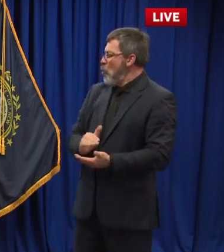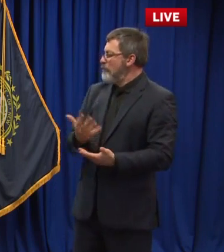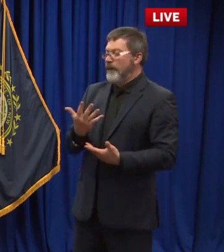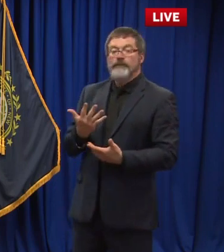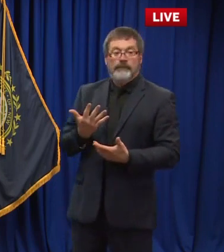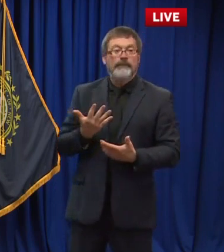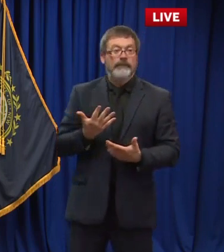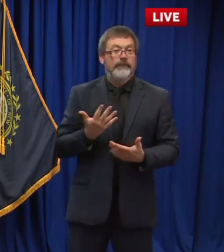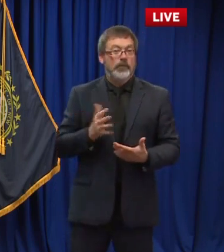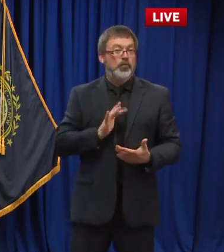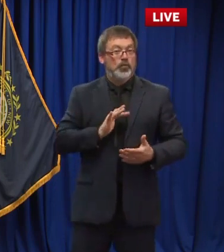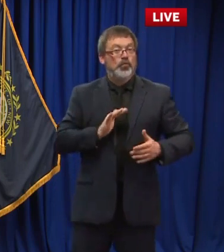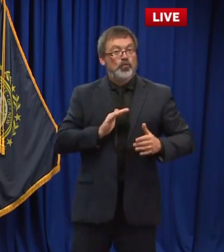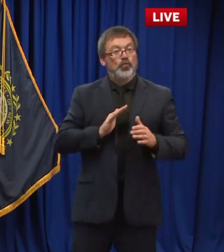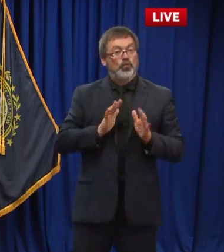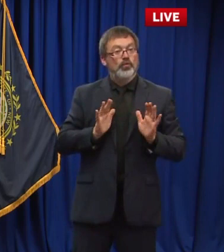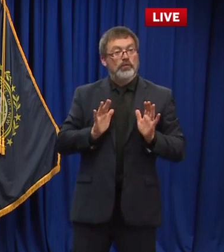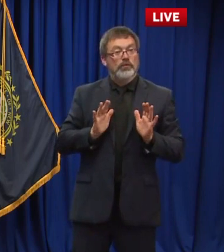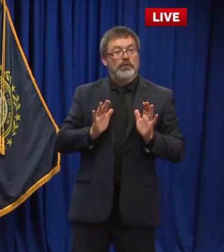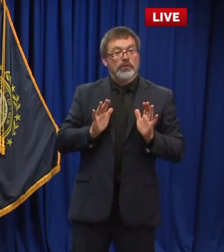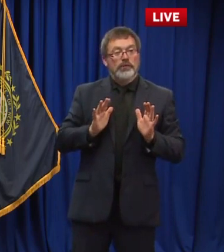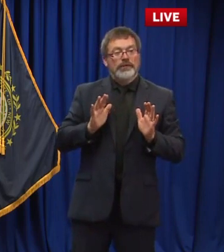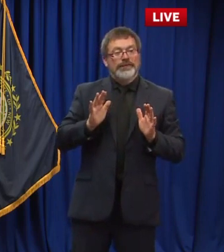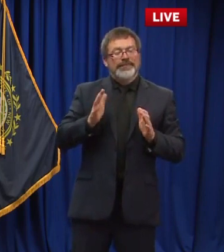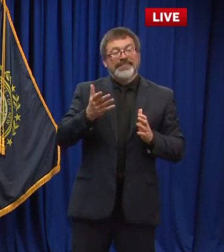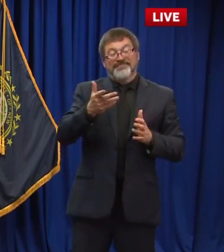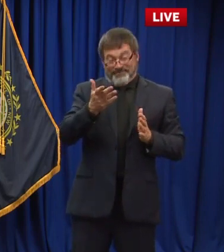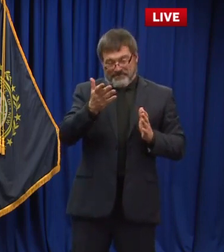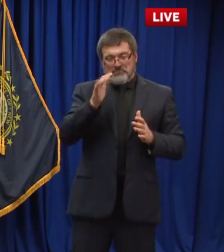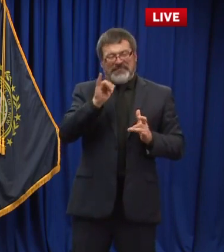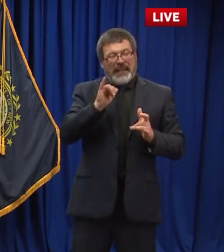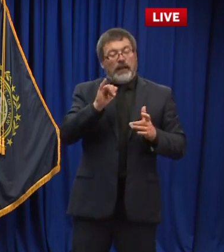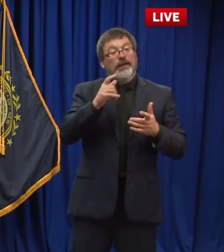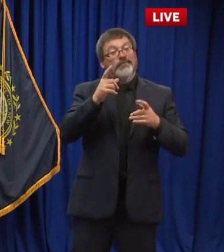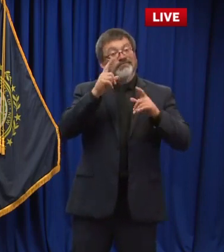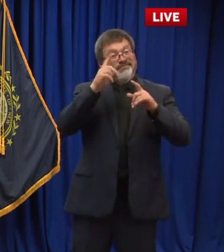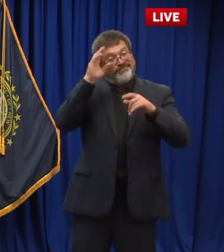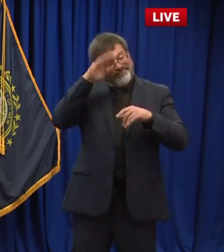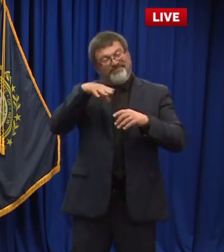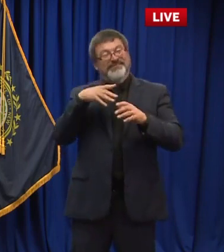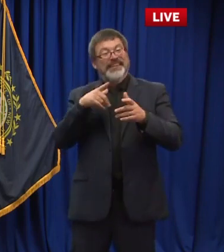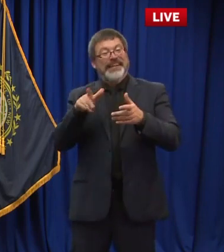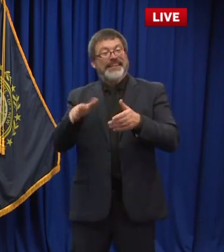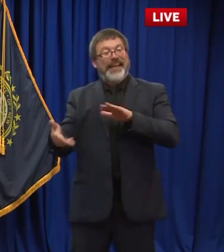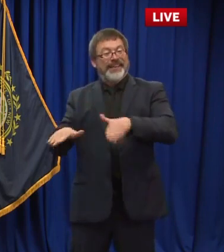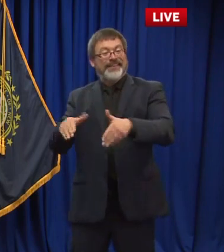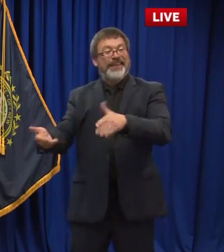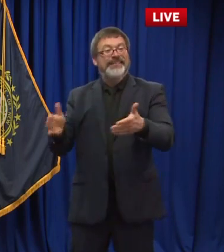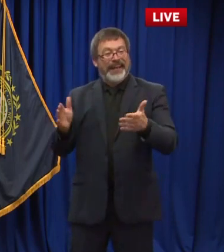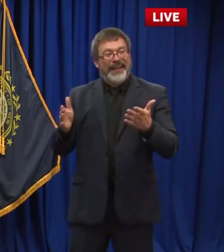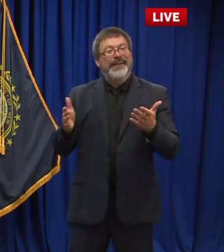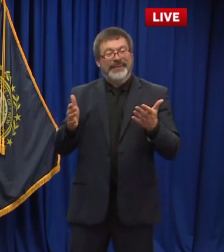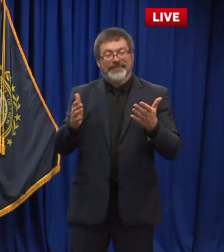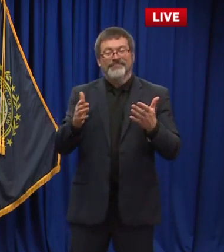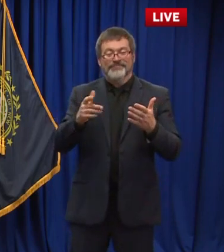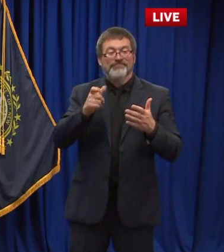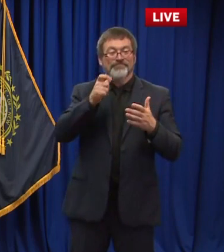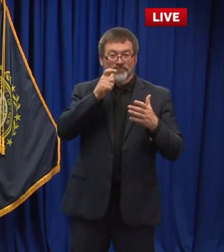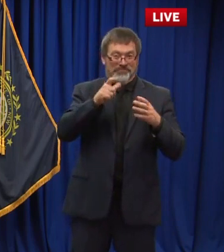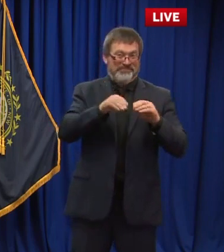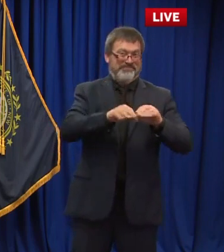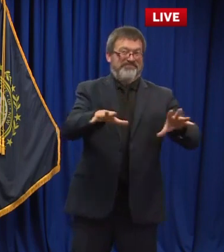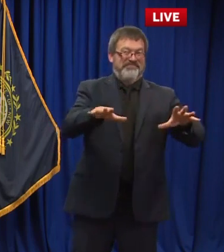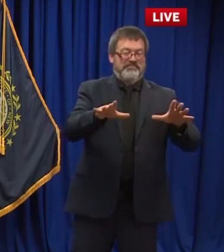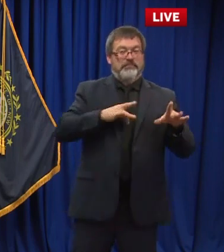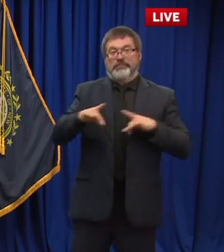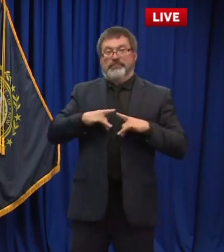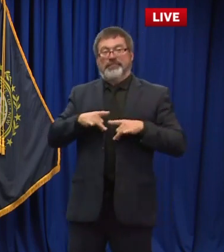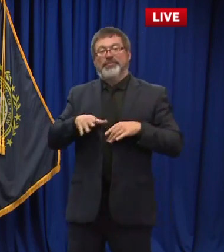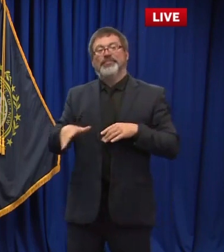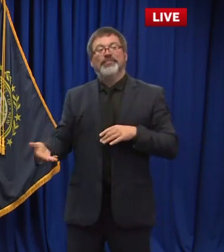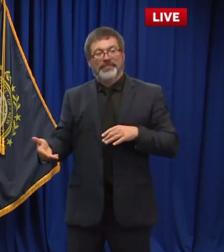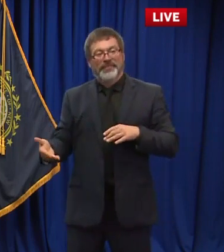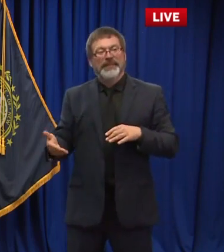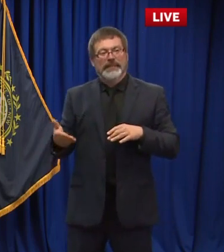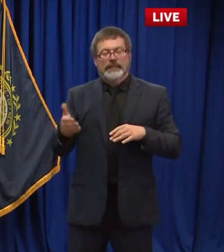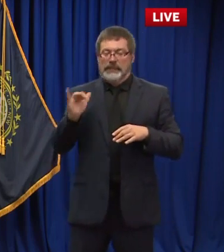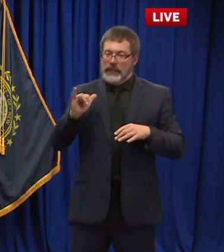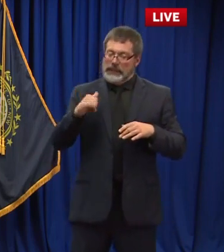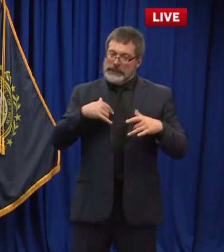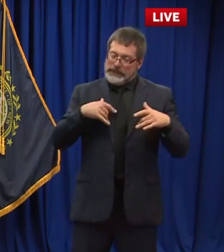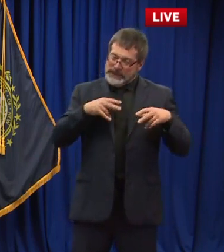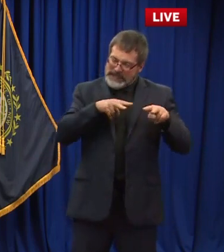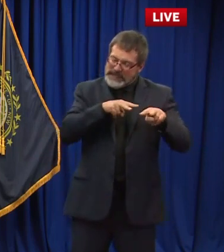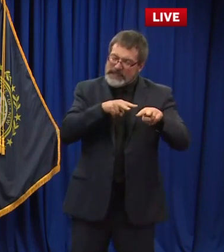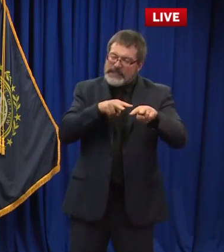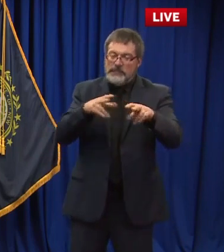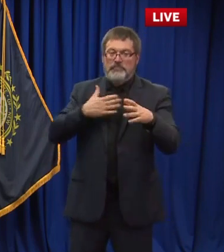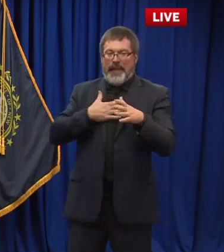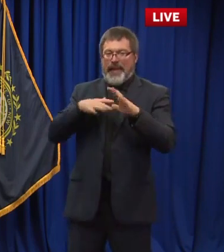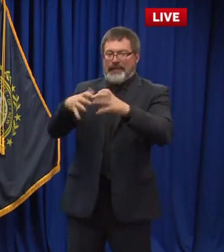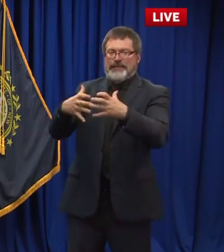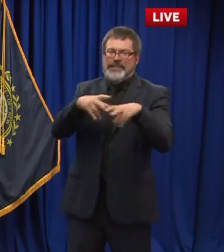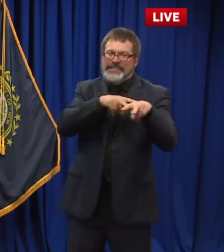WE ARE STILL MANAGING THOSE FACILITIES, TRYING TO ISOLATE INDIVIDUALS, BUT THIS IS WHERE WE SEE ISSUES WHEN IT COMES TO FATALITY, THE HIGH RATES OF SPREADING OF COVID, AND WE WILL